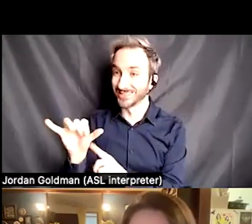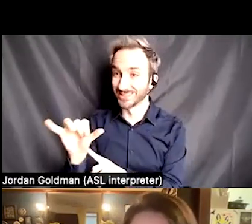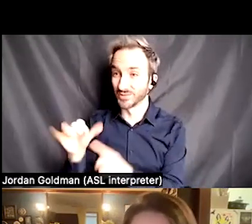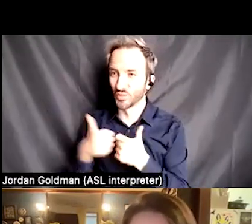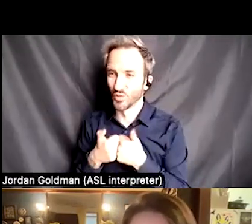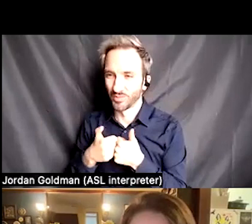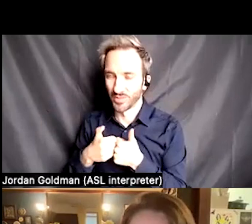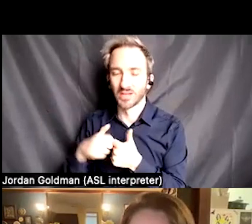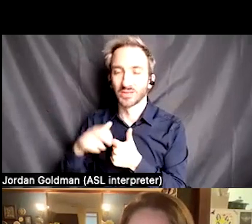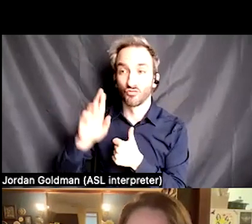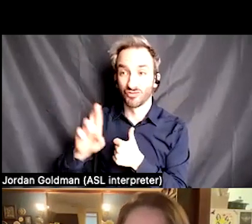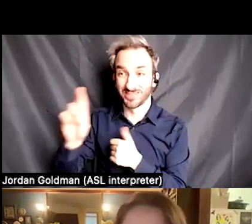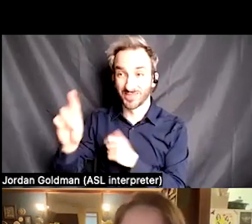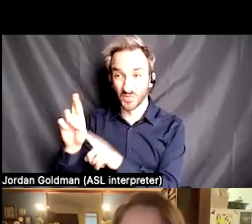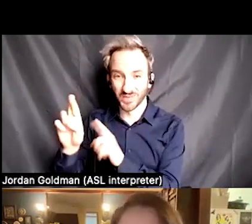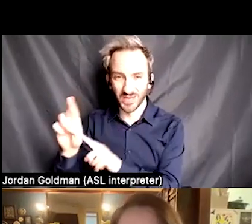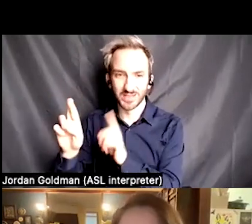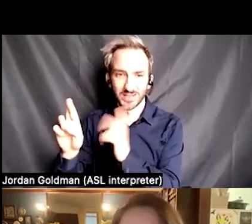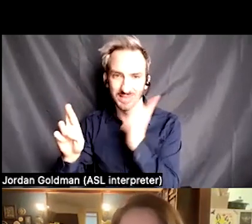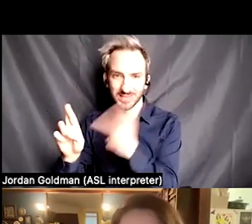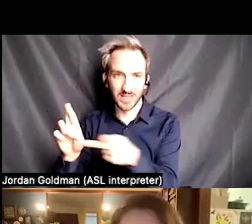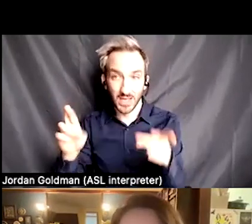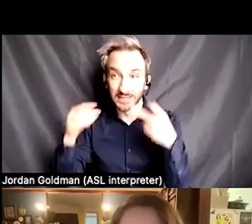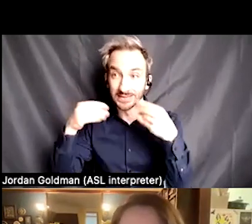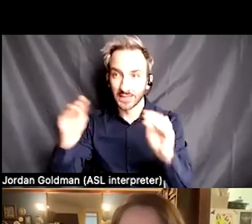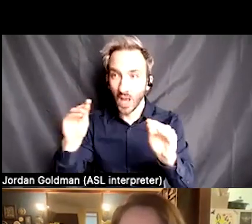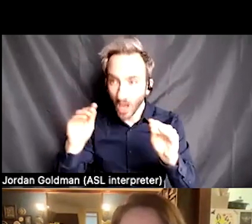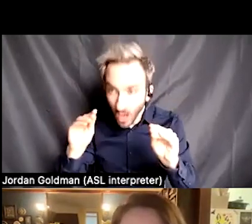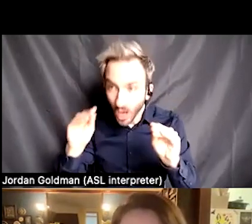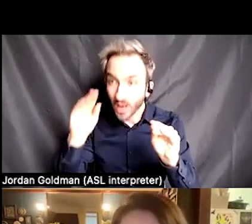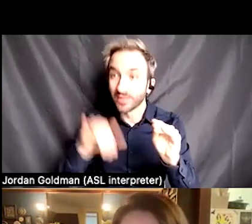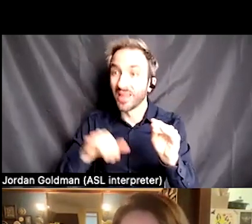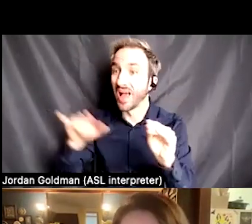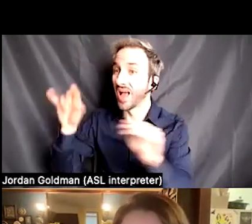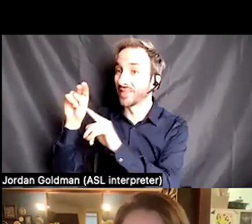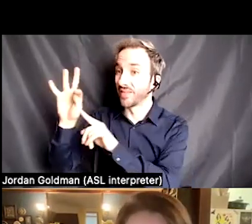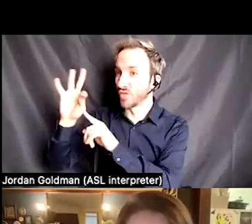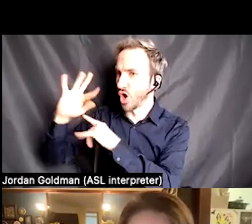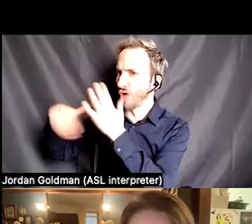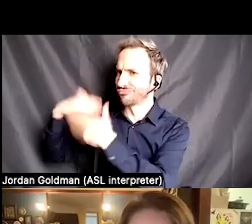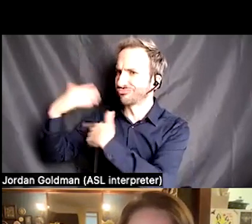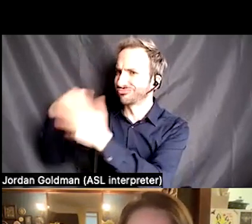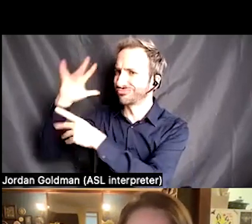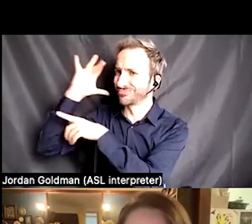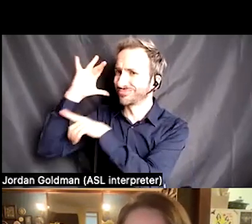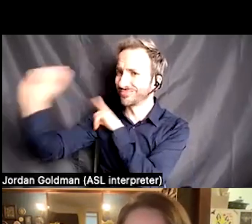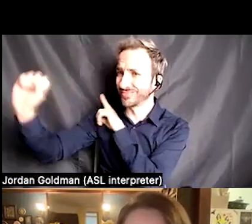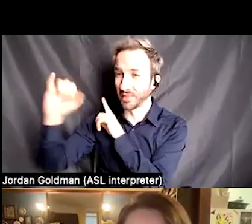regency romance items, and it shows the impact of a runaway streaming hit on a small category. So,